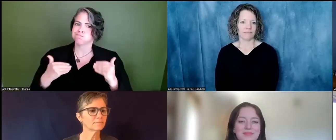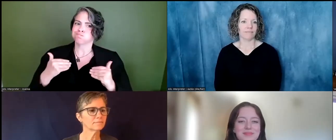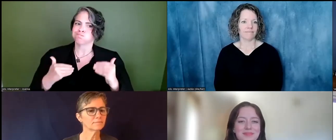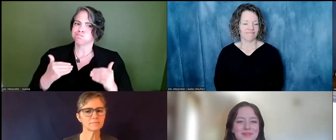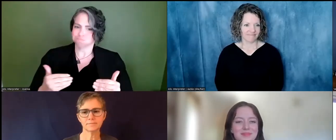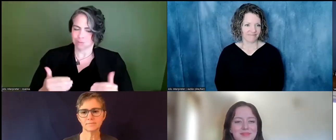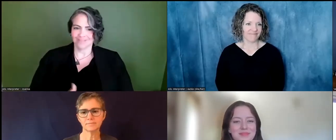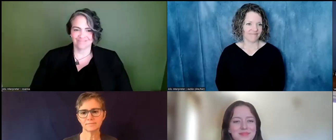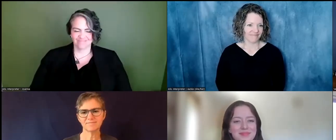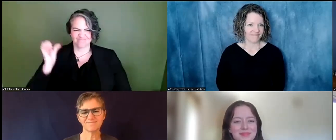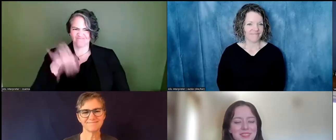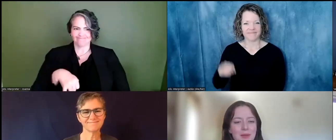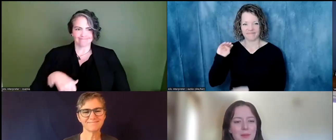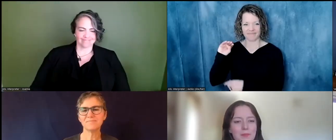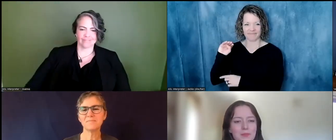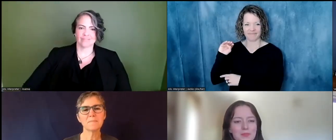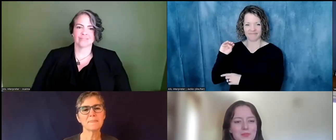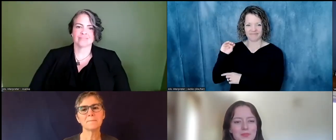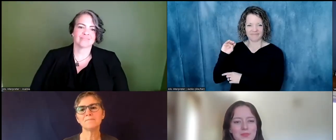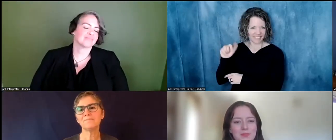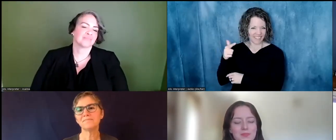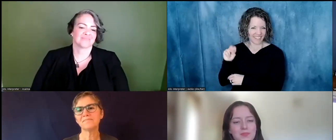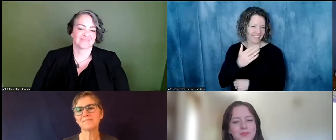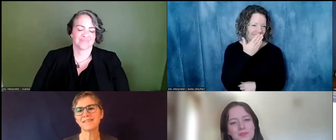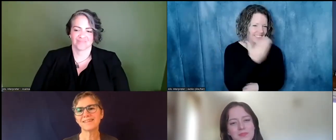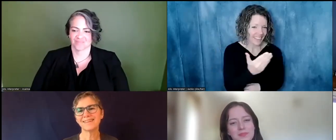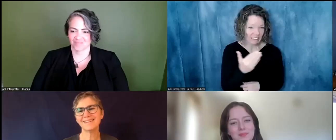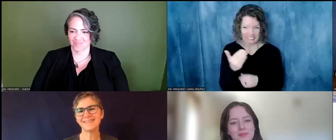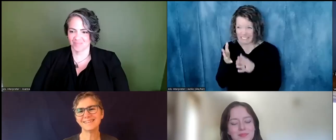like 2 minutes. So if you have a quick answer to this one we can go through. What,